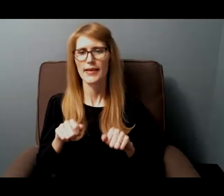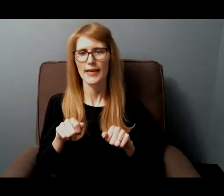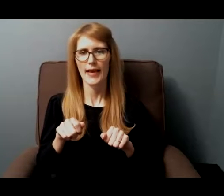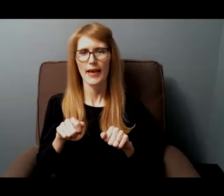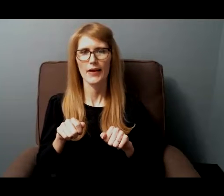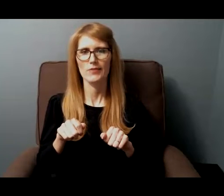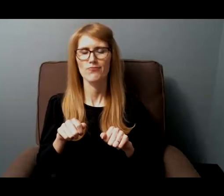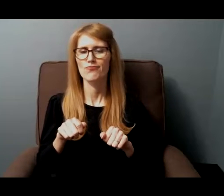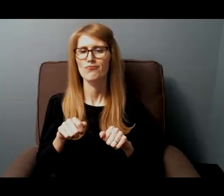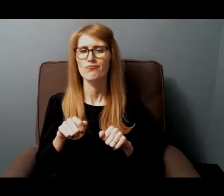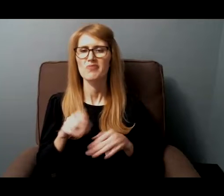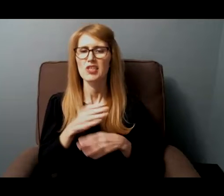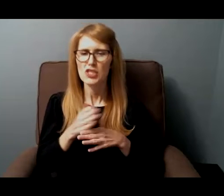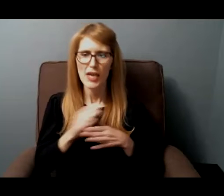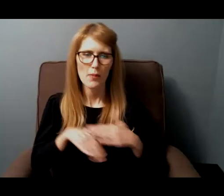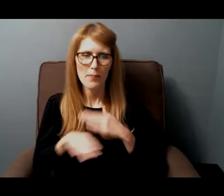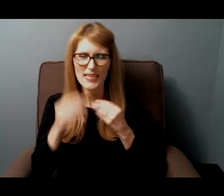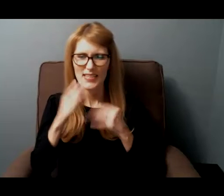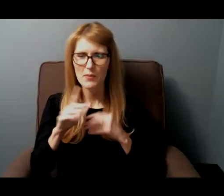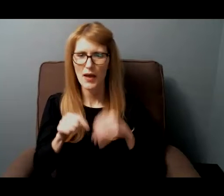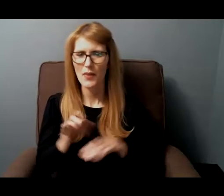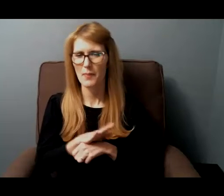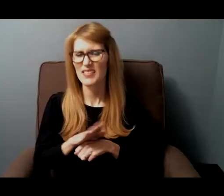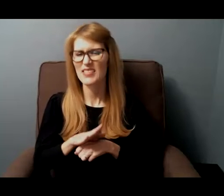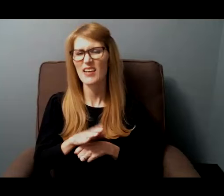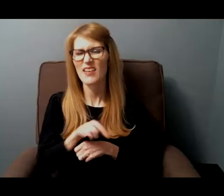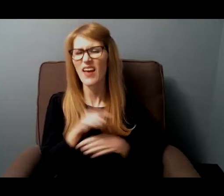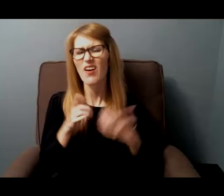basics about the business, which they would have already reported, but some additional details,